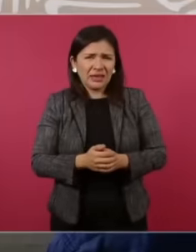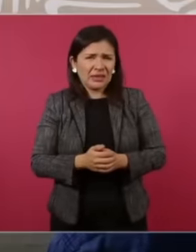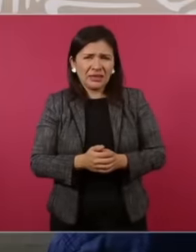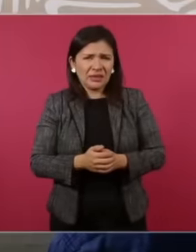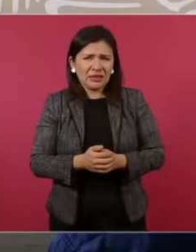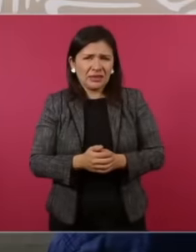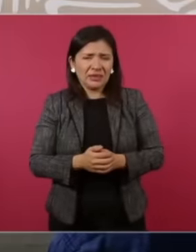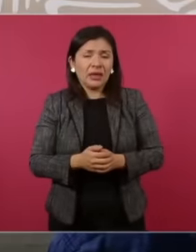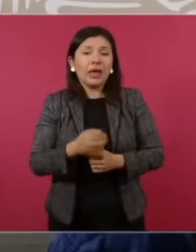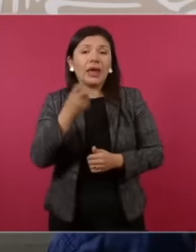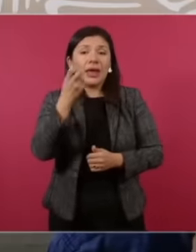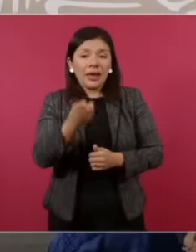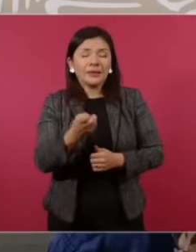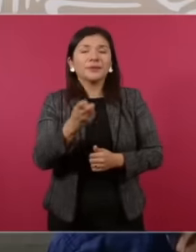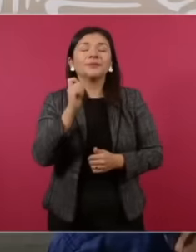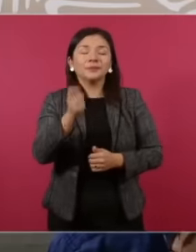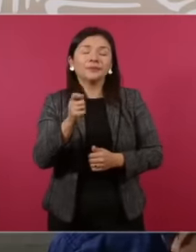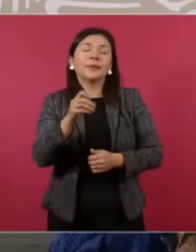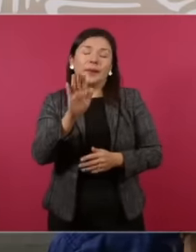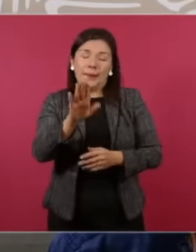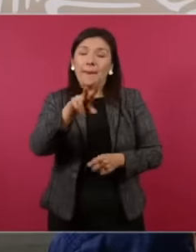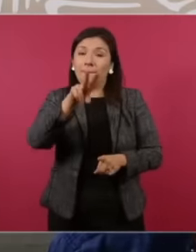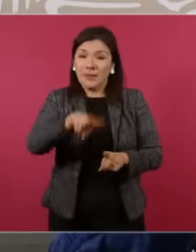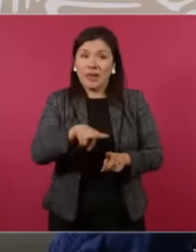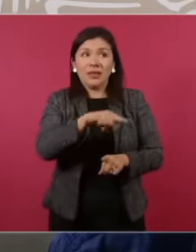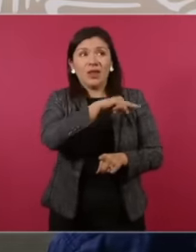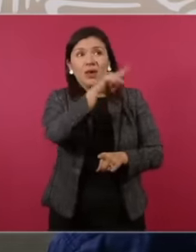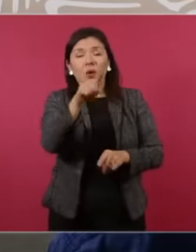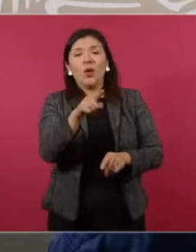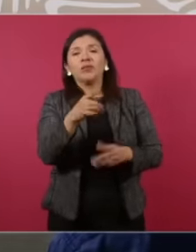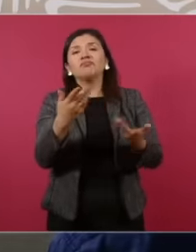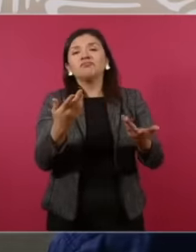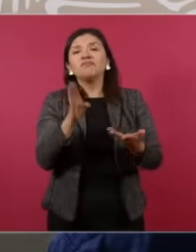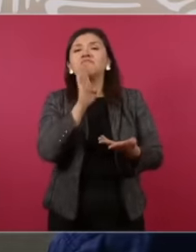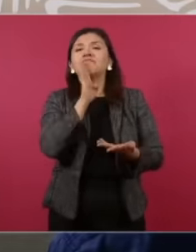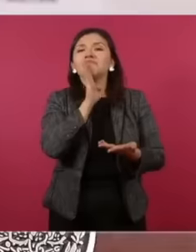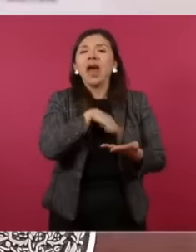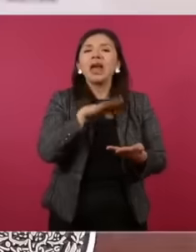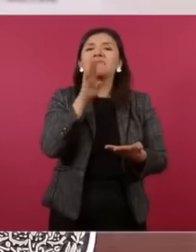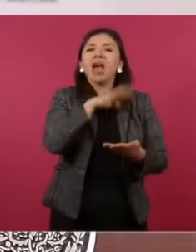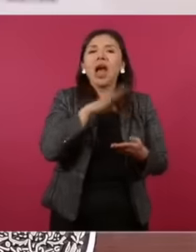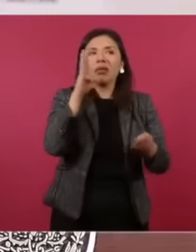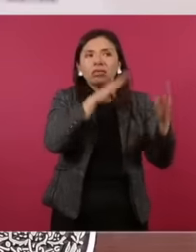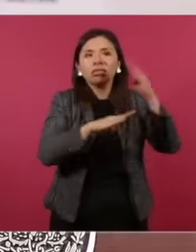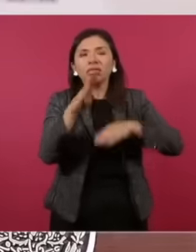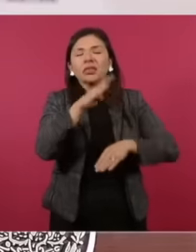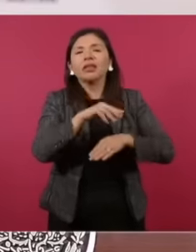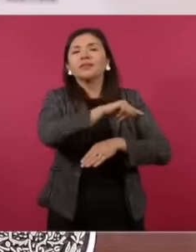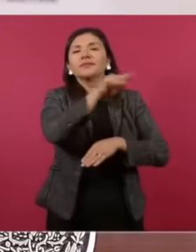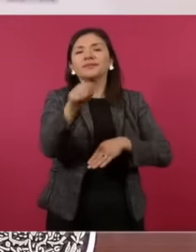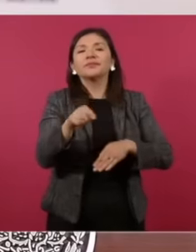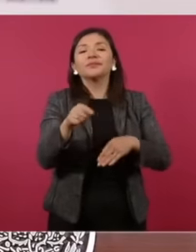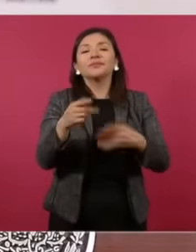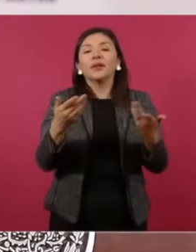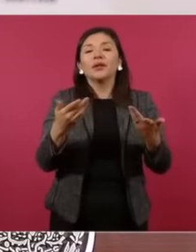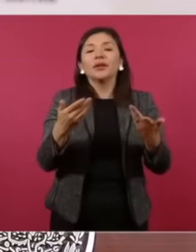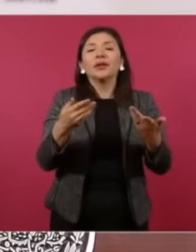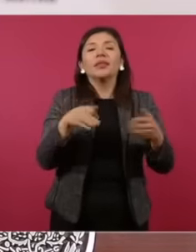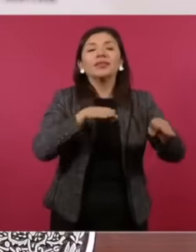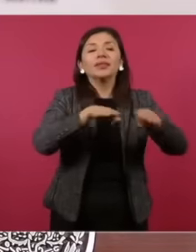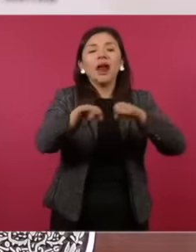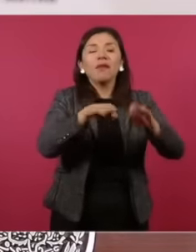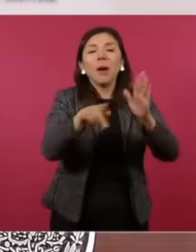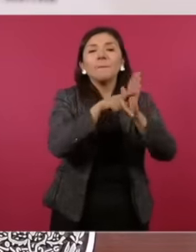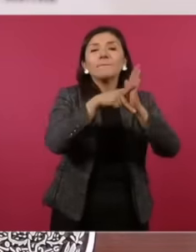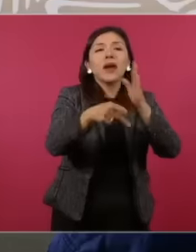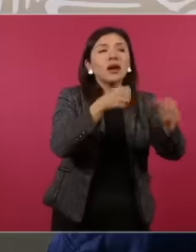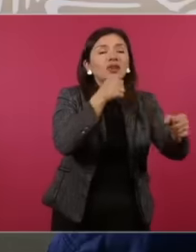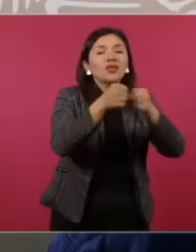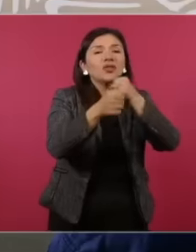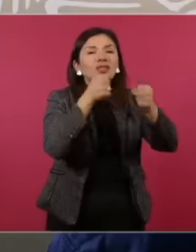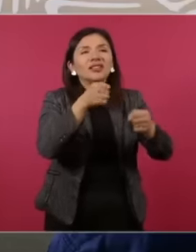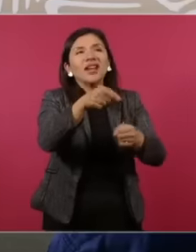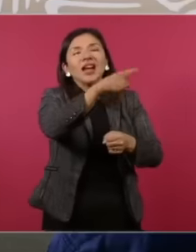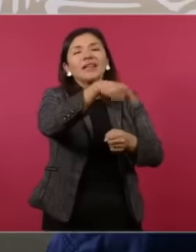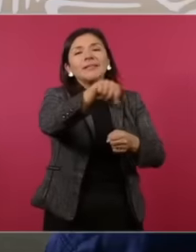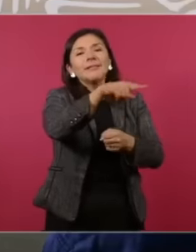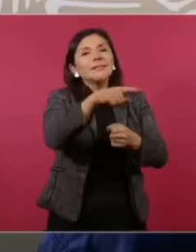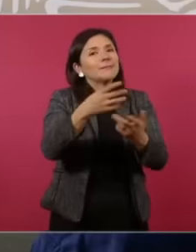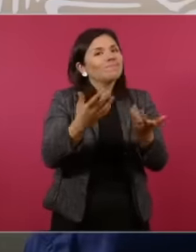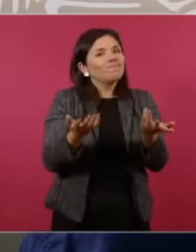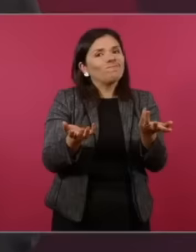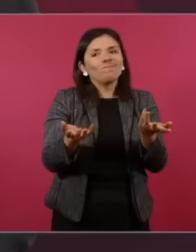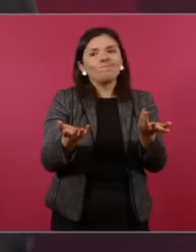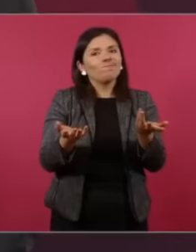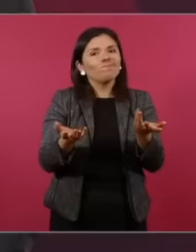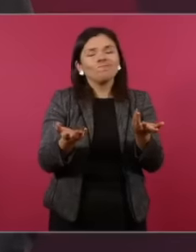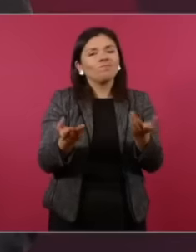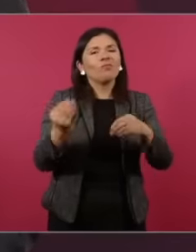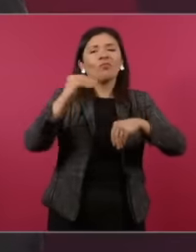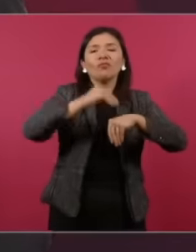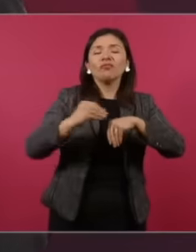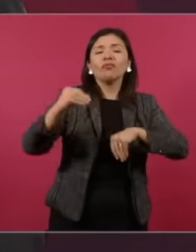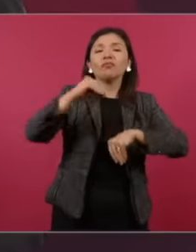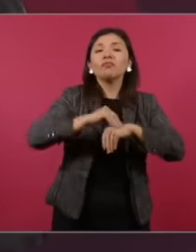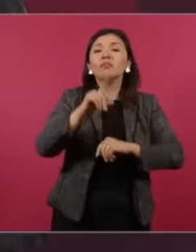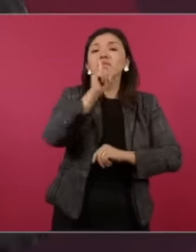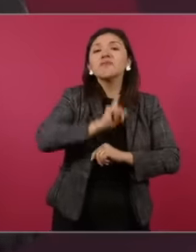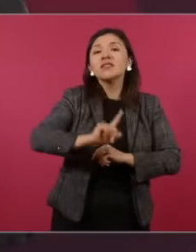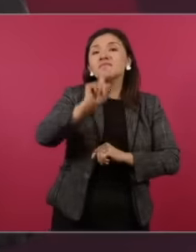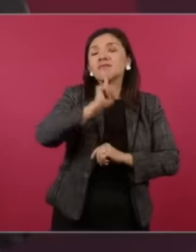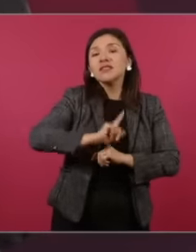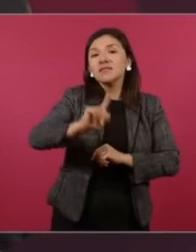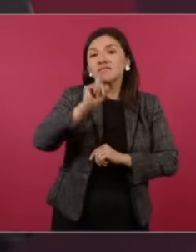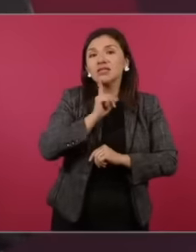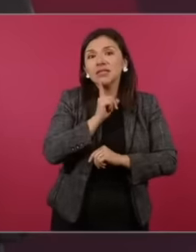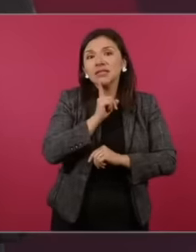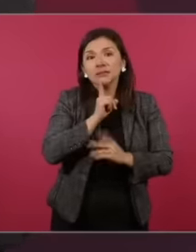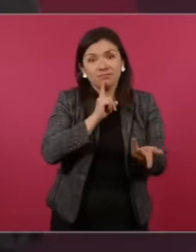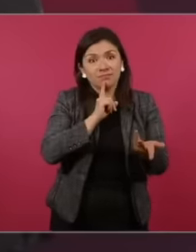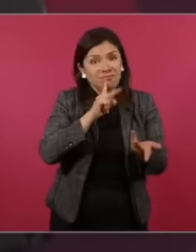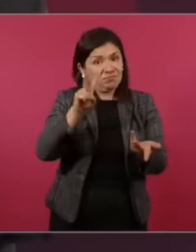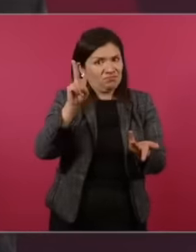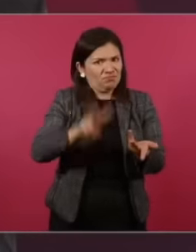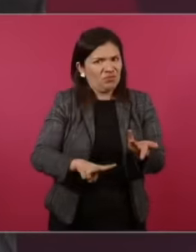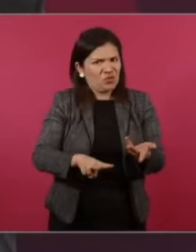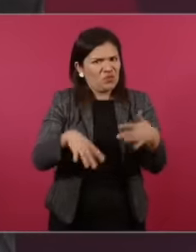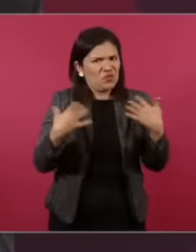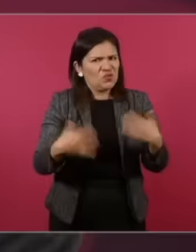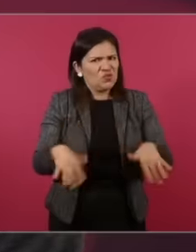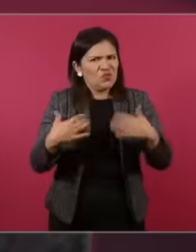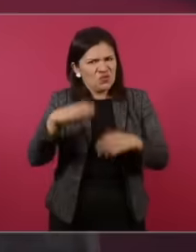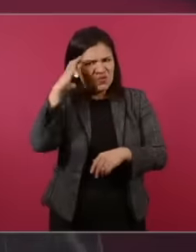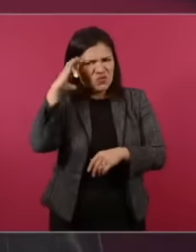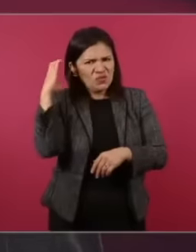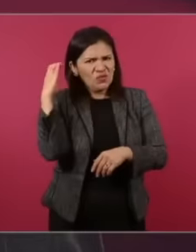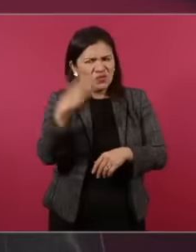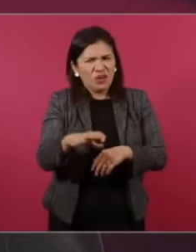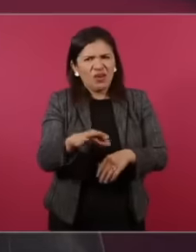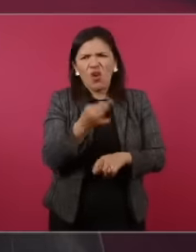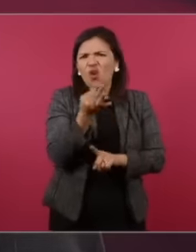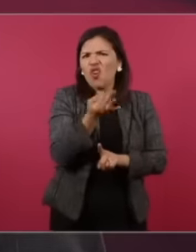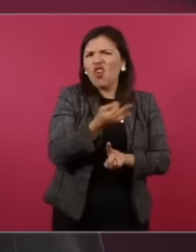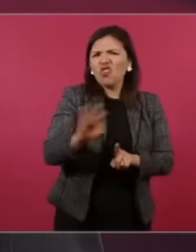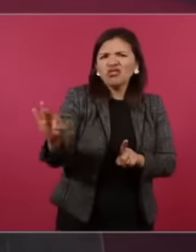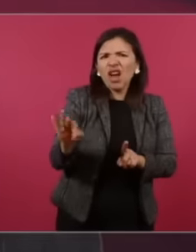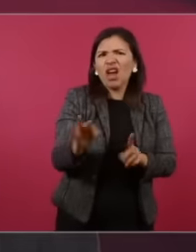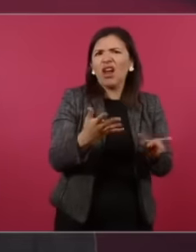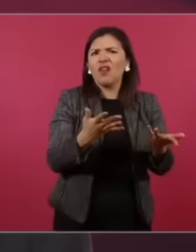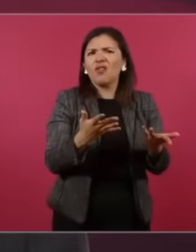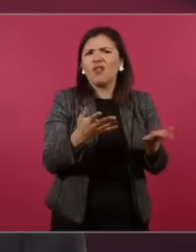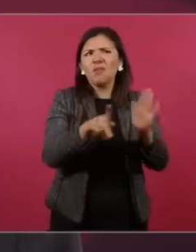explain it that went badly for them Yes with their journalism This slanderer is very aggressive this rude person did